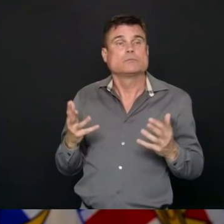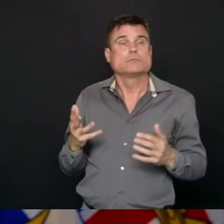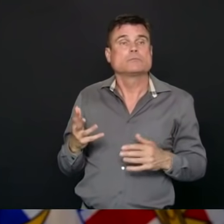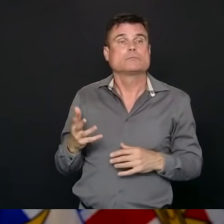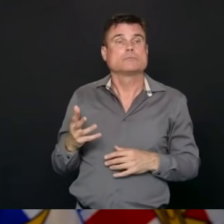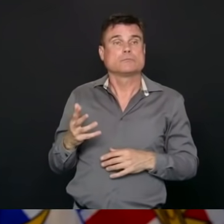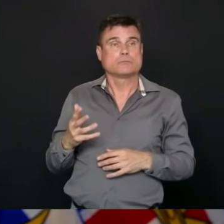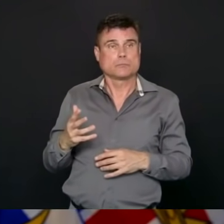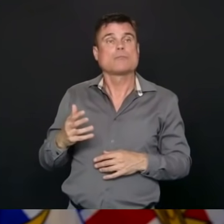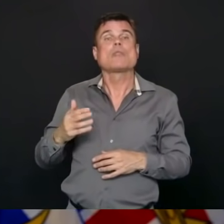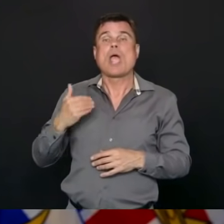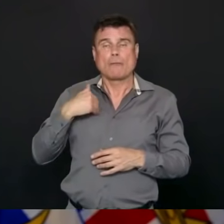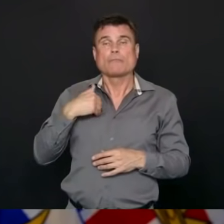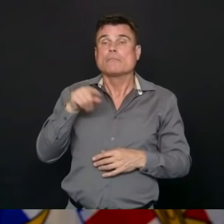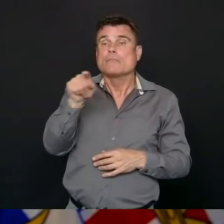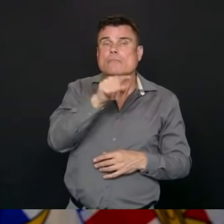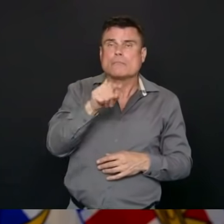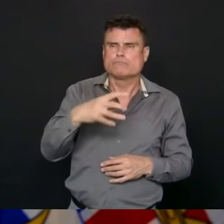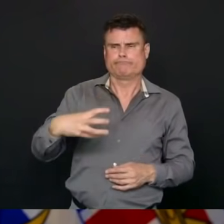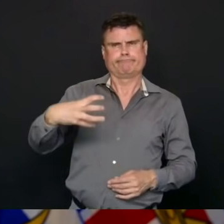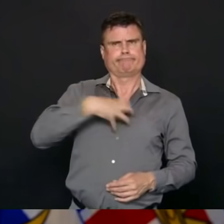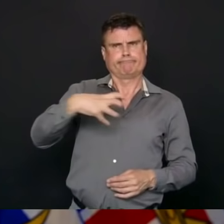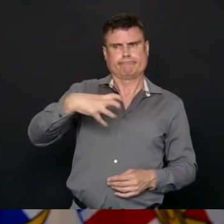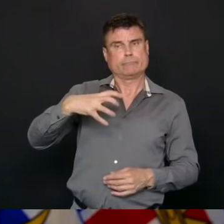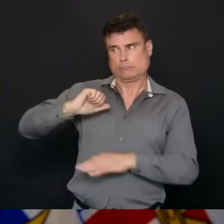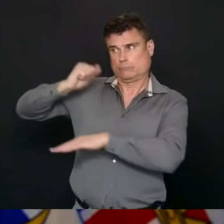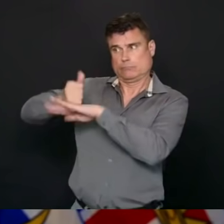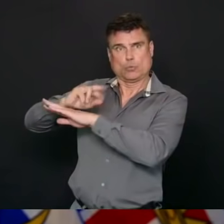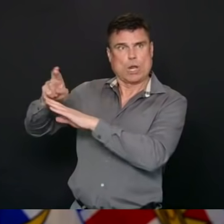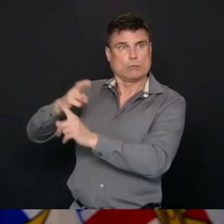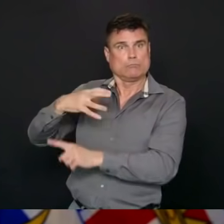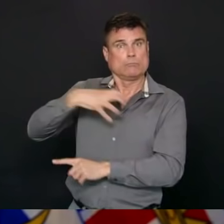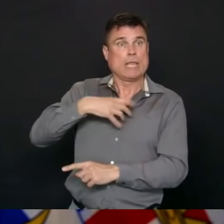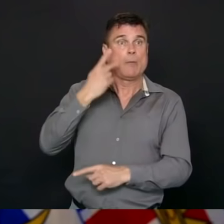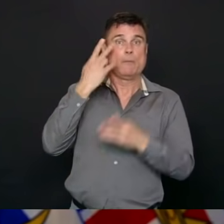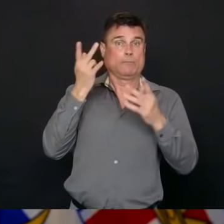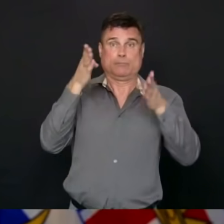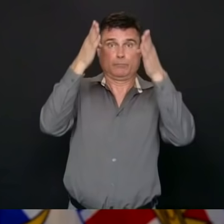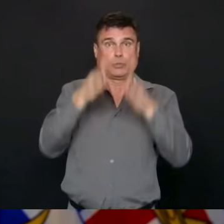process so if an employee feels they are not being protected